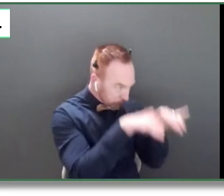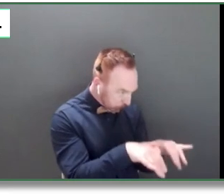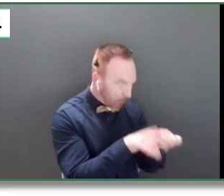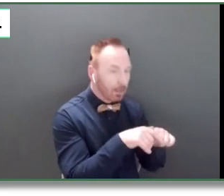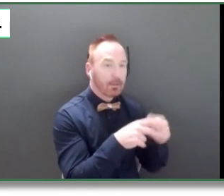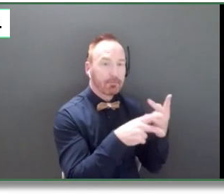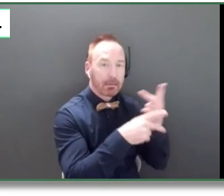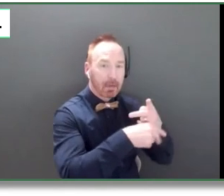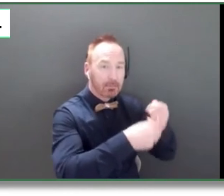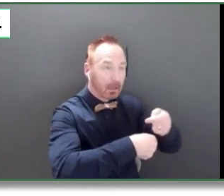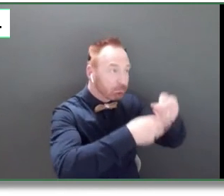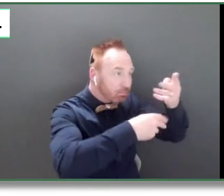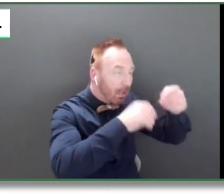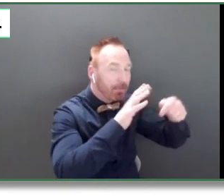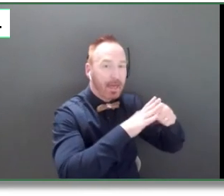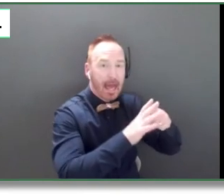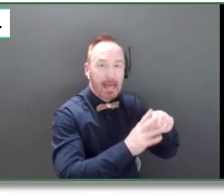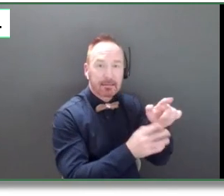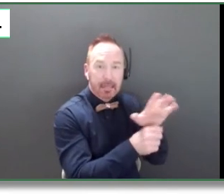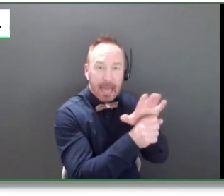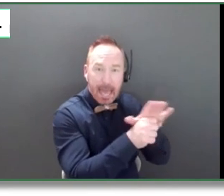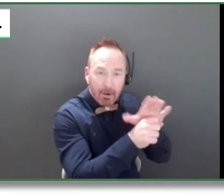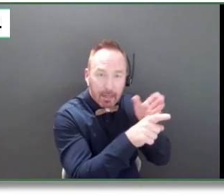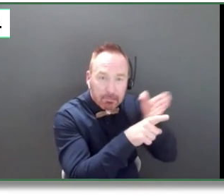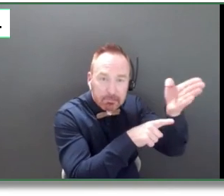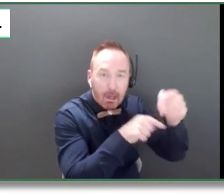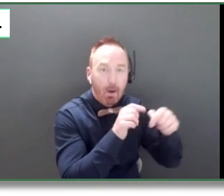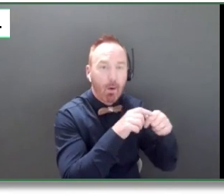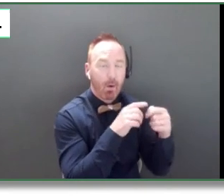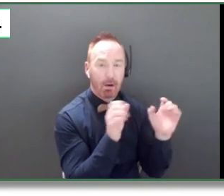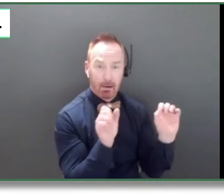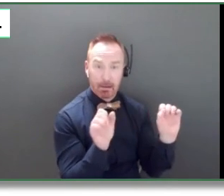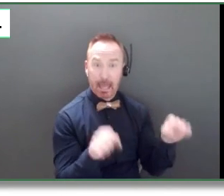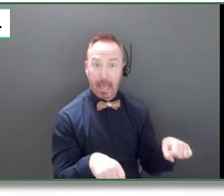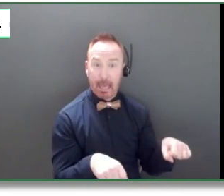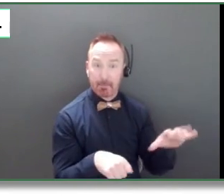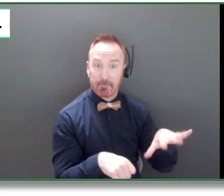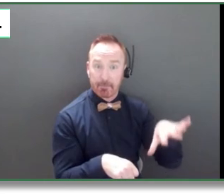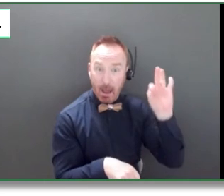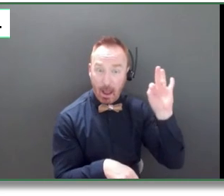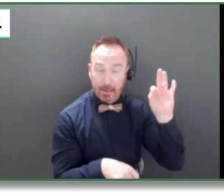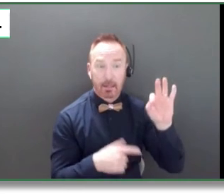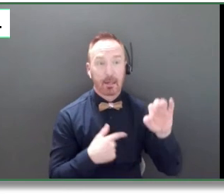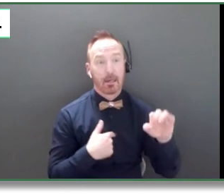in that area I would encourage them to